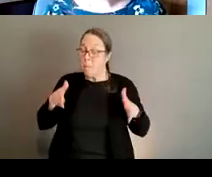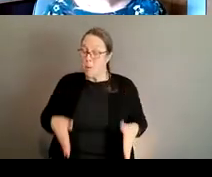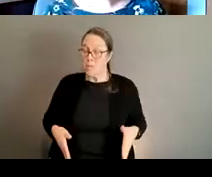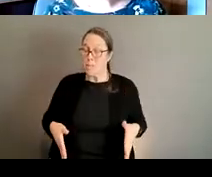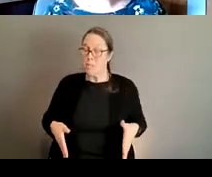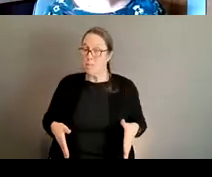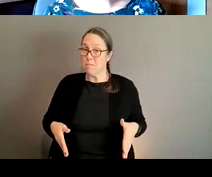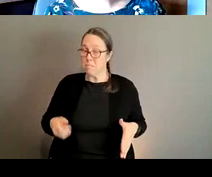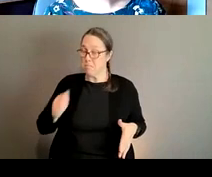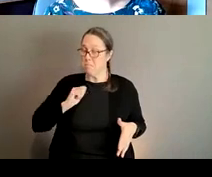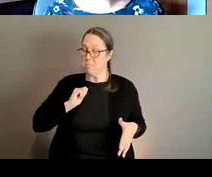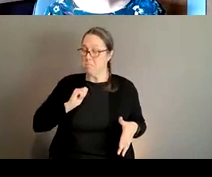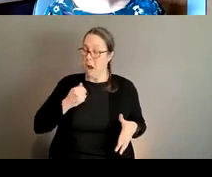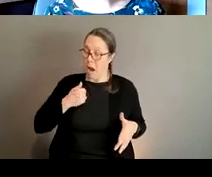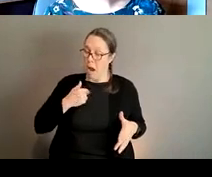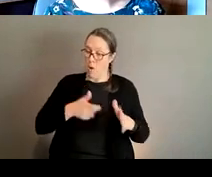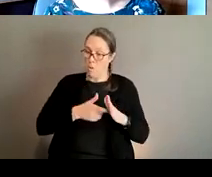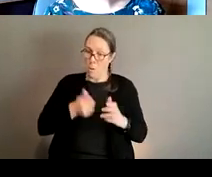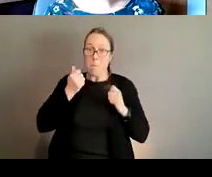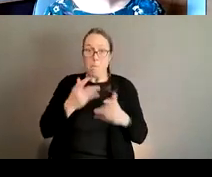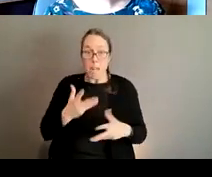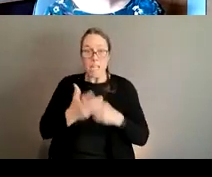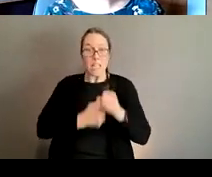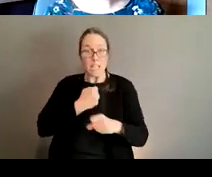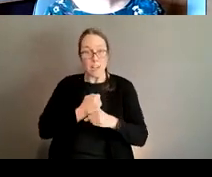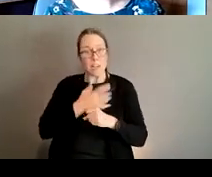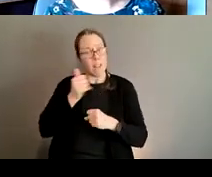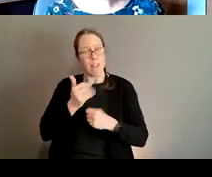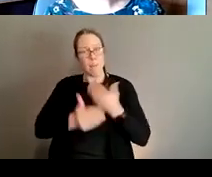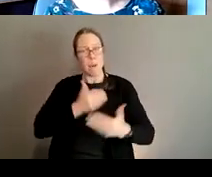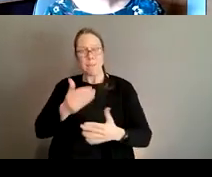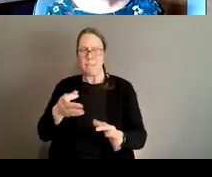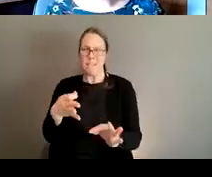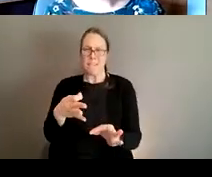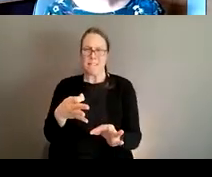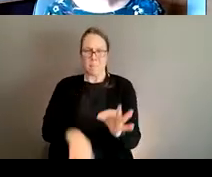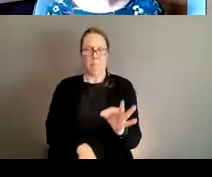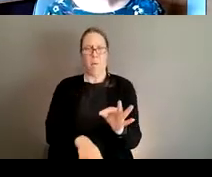took me several years to realize the processwas a lot simpler than I first thought. So